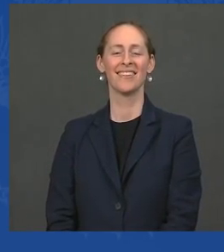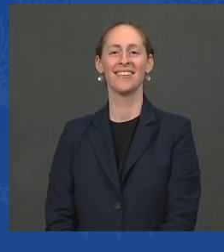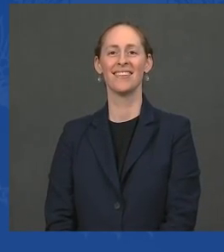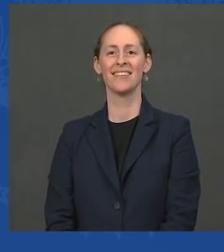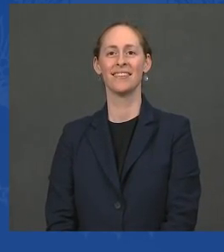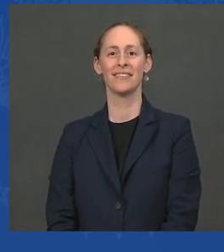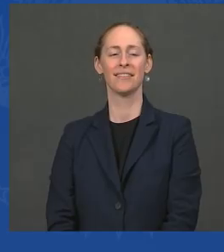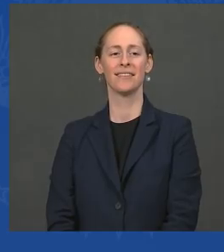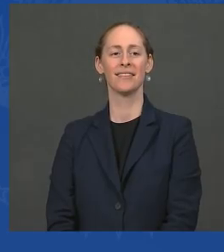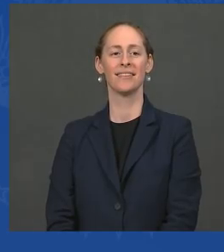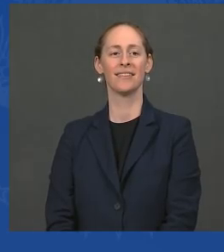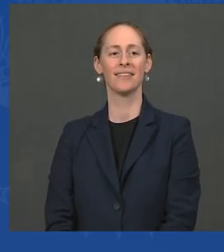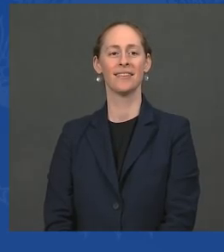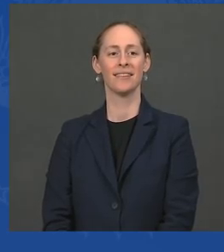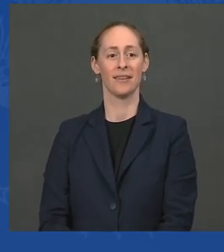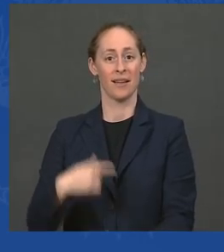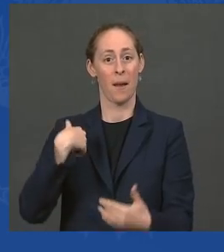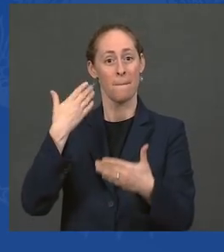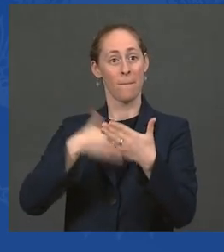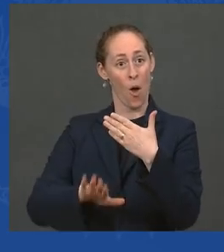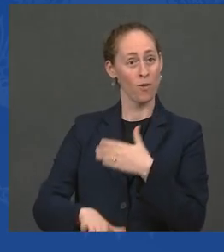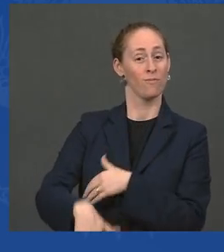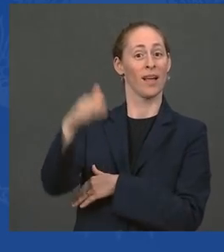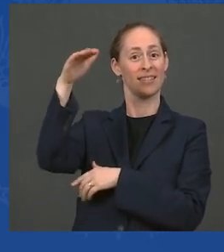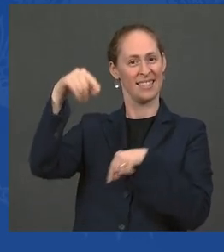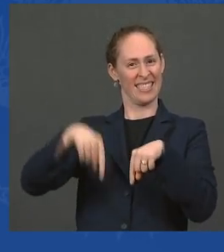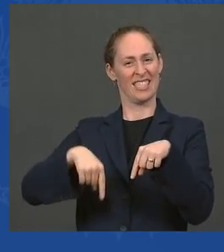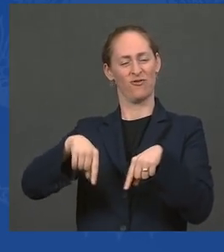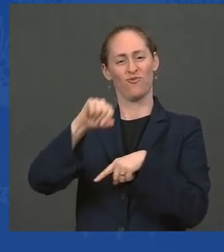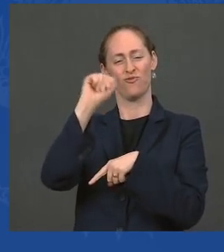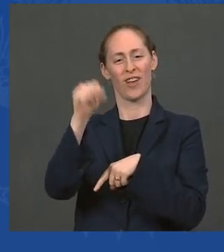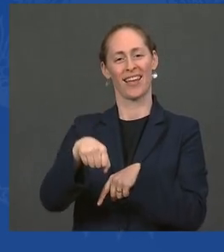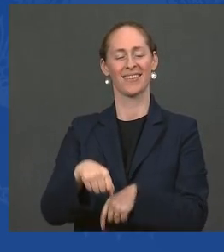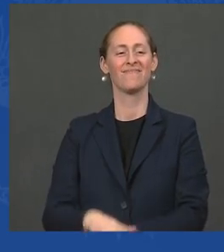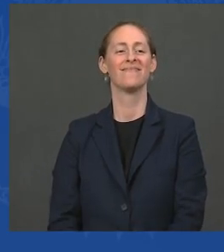I was born and raised right here in Scranton, not growing rich, but West Side.